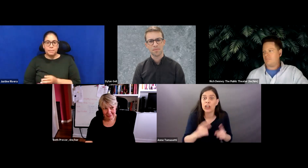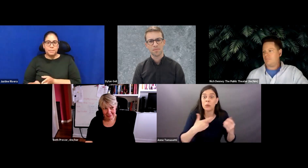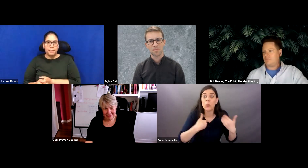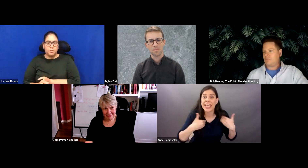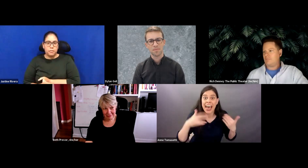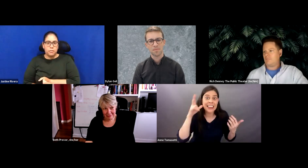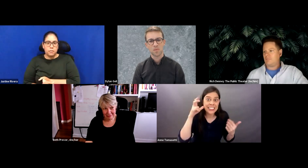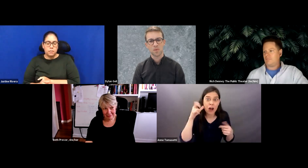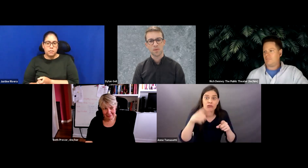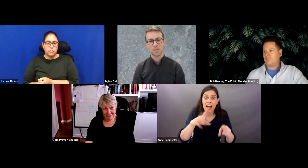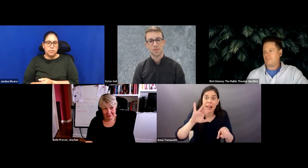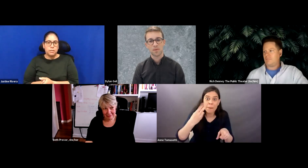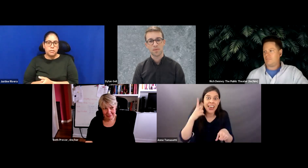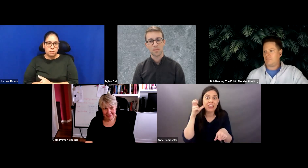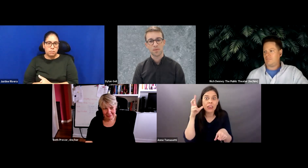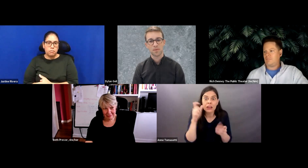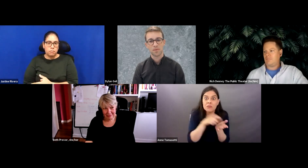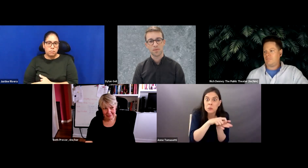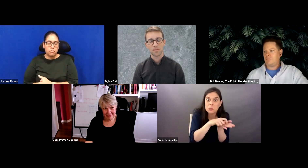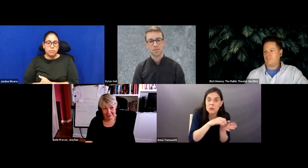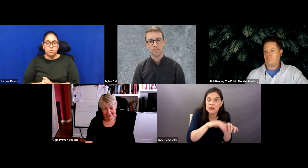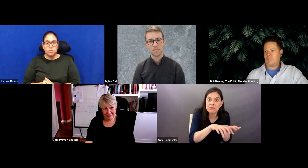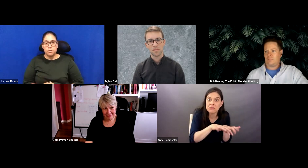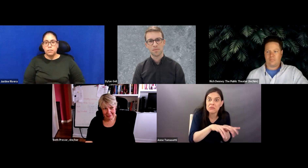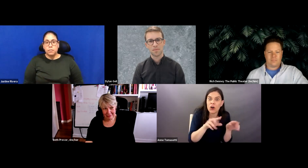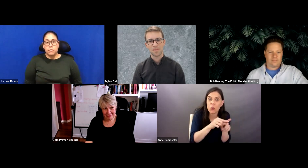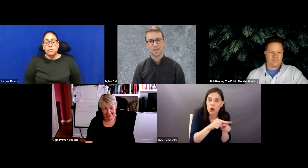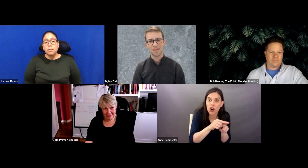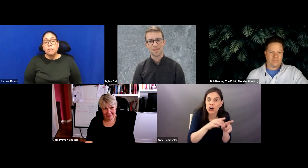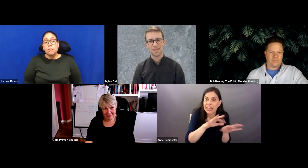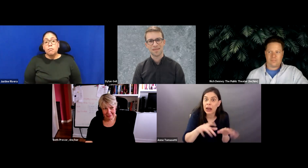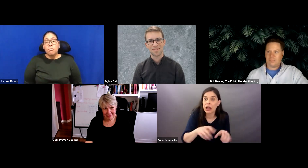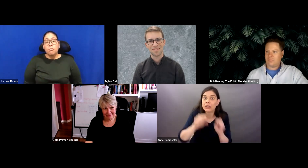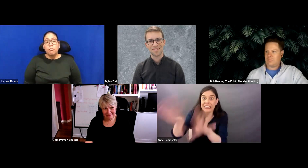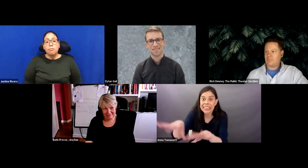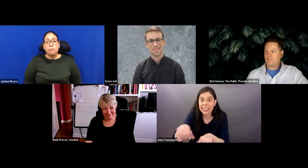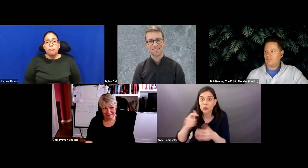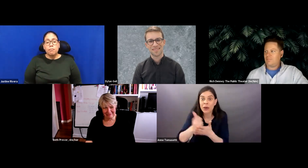lyrics, we actually didn't have the words, we only had the sound, and Beth was writing it down for us and typing the